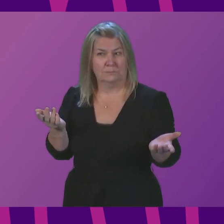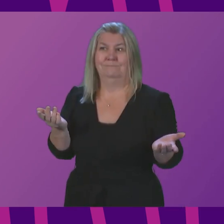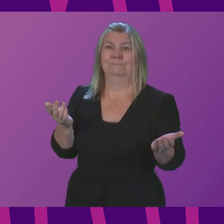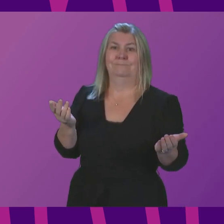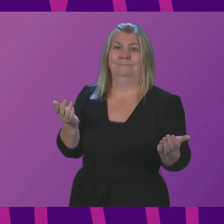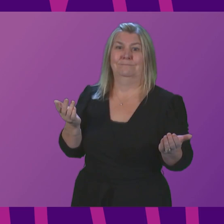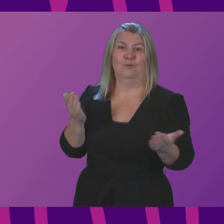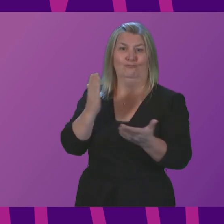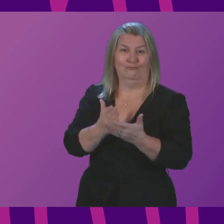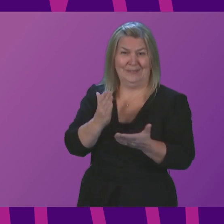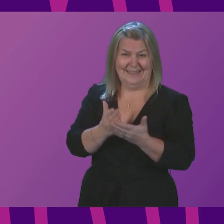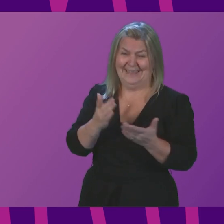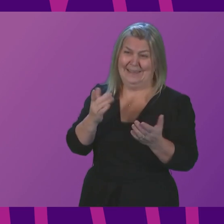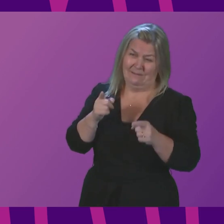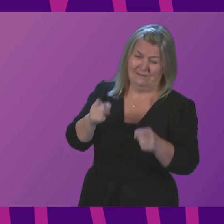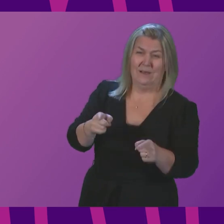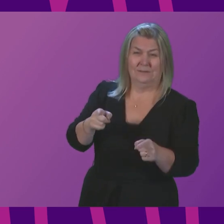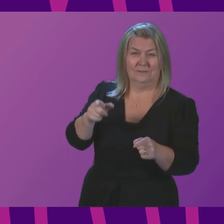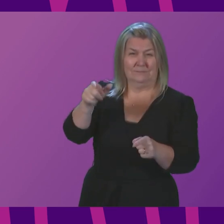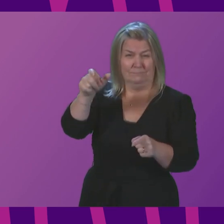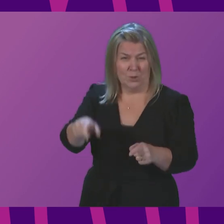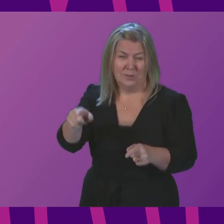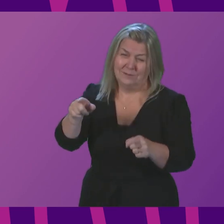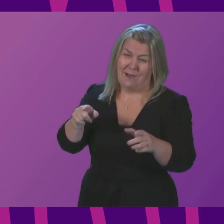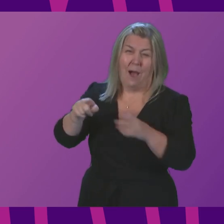when the criminal who ruined their life will get out.